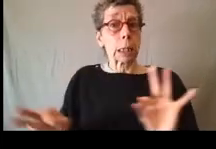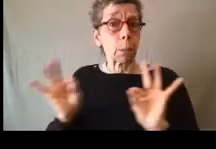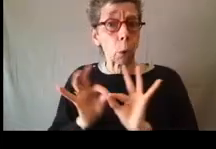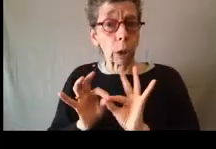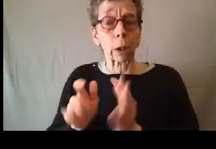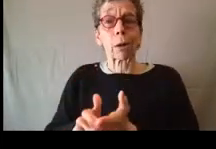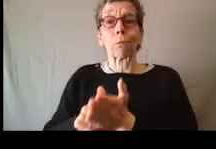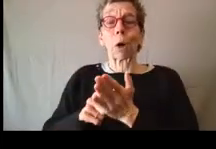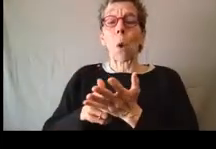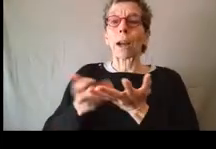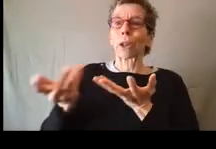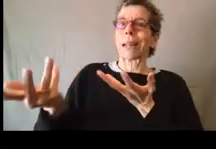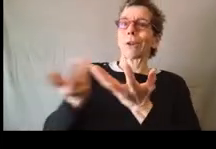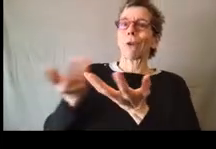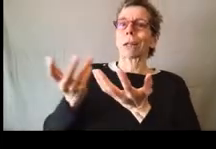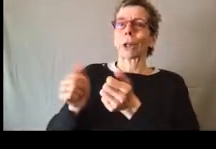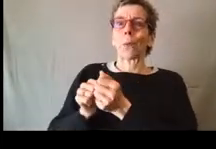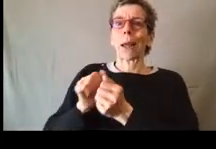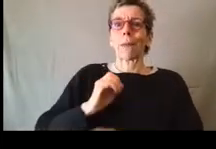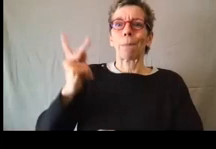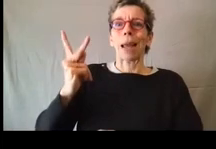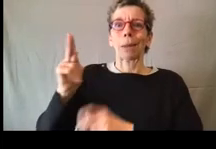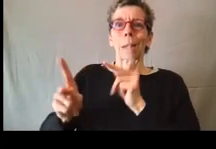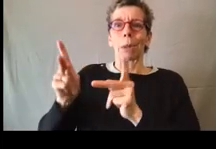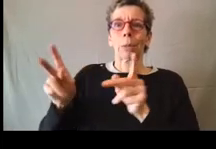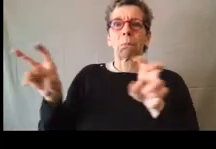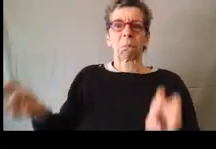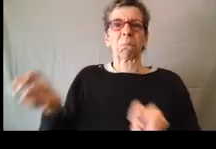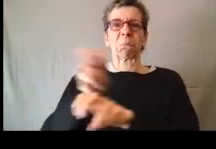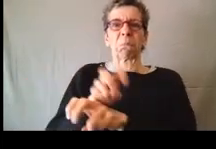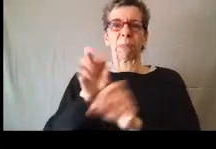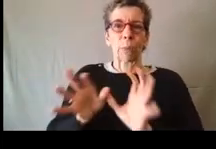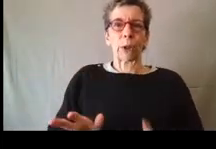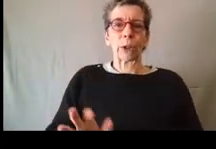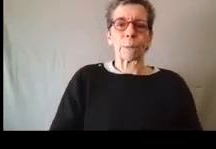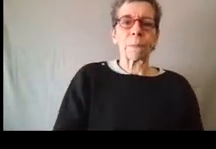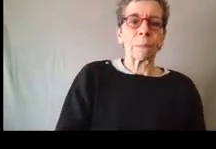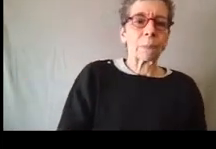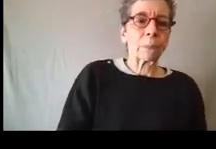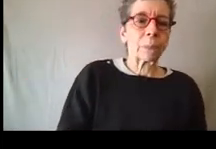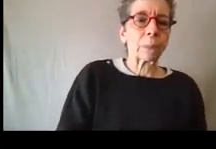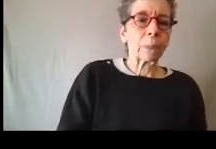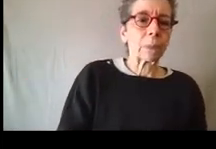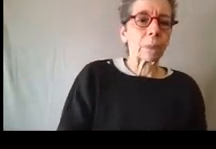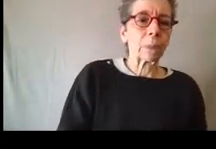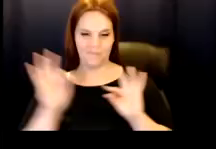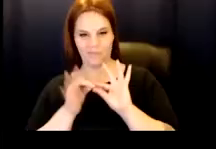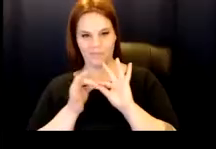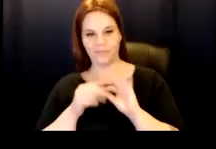with the banking industry. The presenters examined the accessibility practices of financial